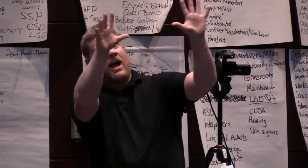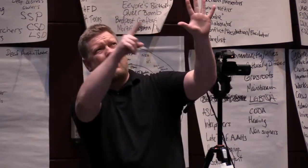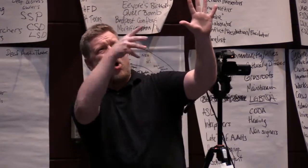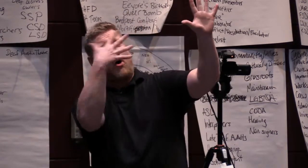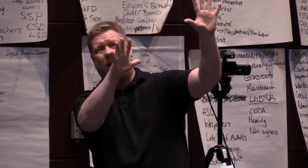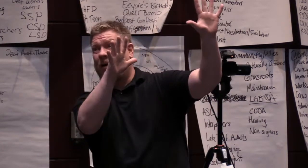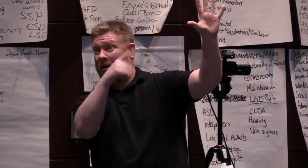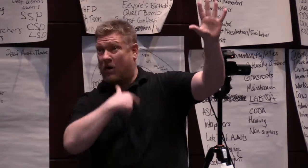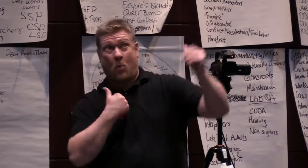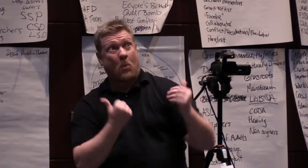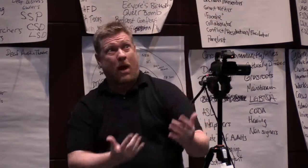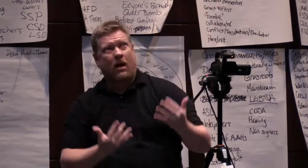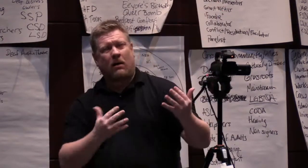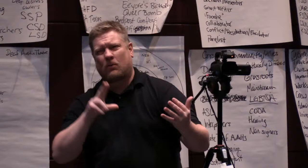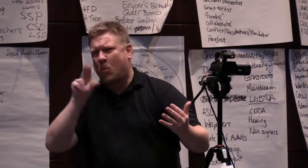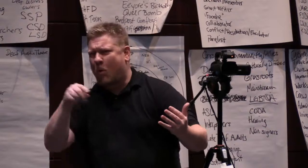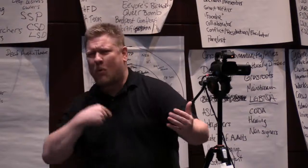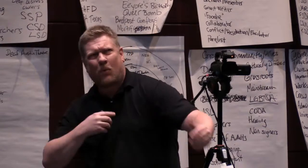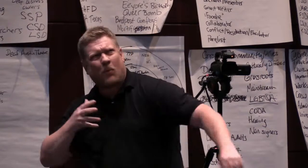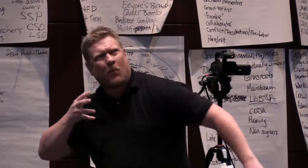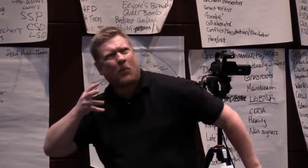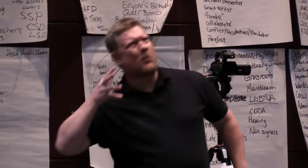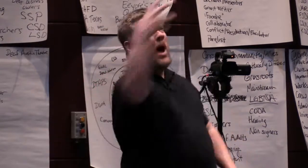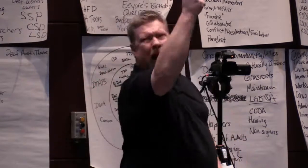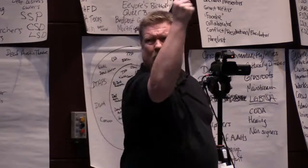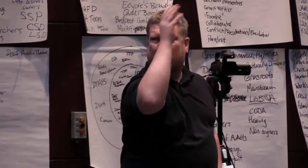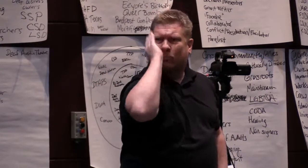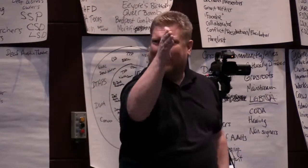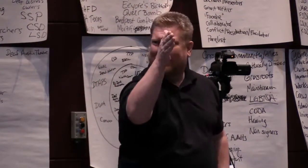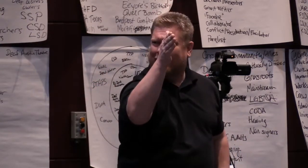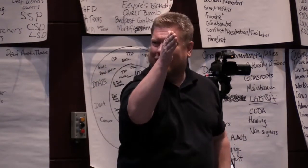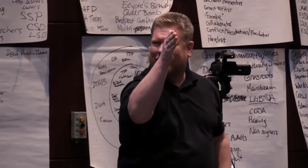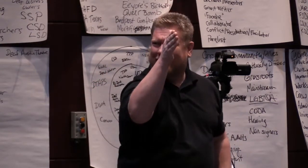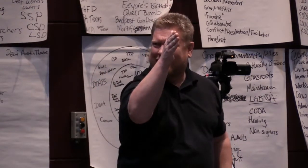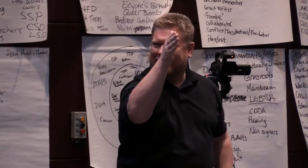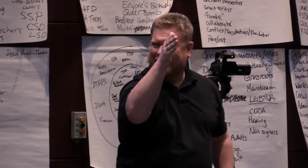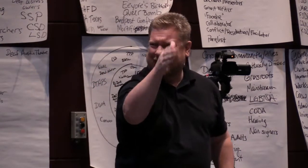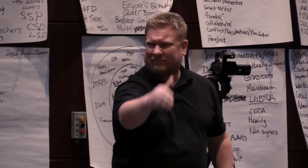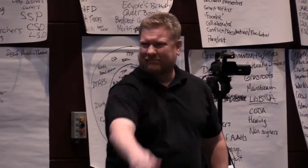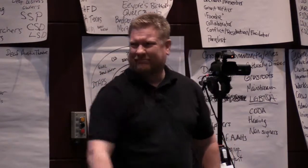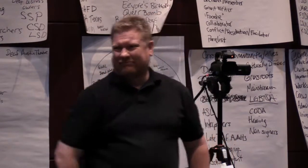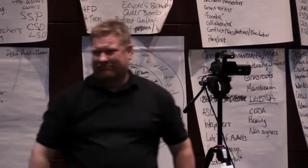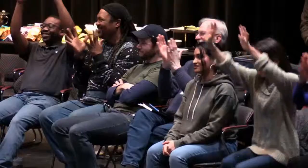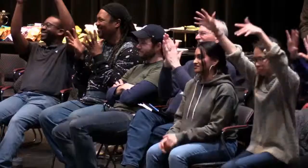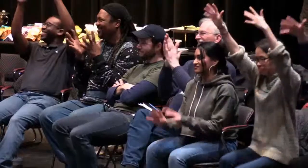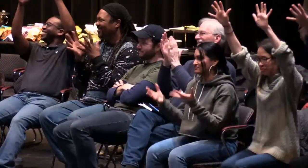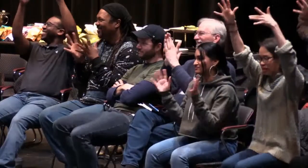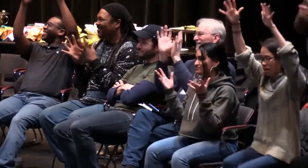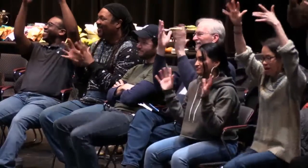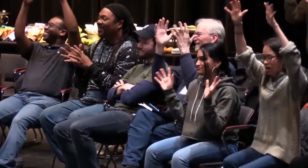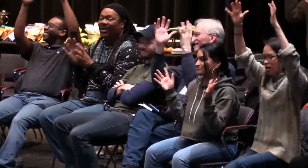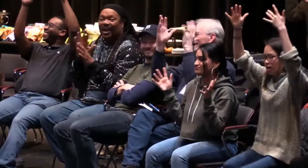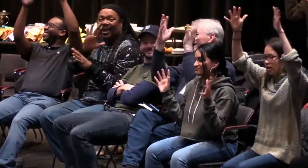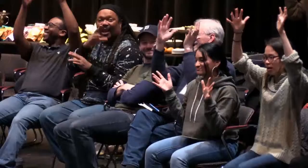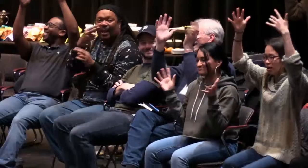I've been waiting for the light to turn on. No longer do we have to wait in the dark, the light's there, and we can just grab that light.